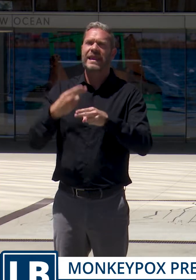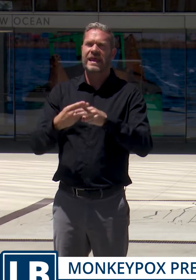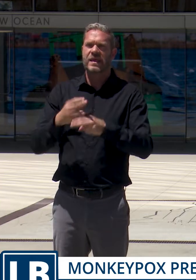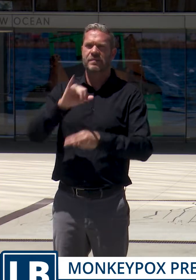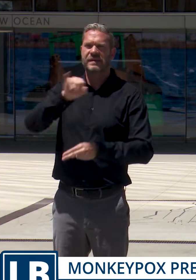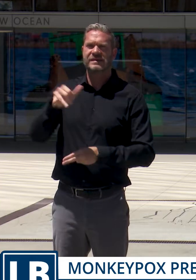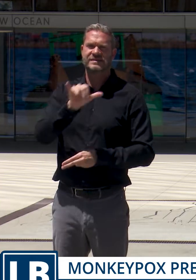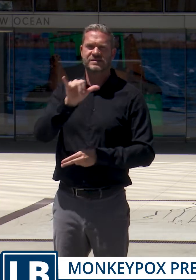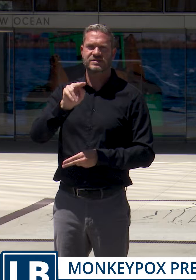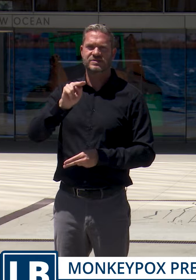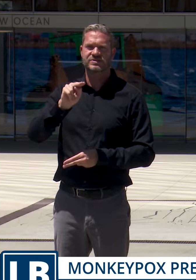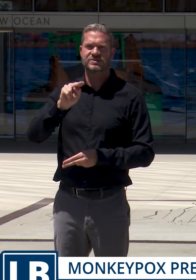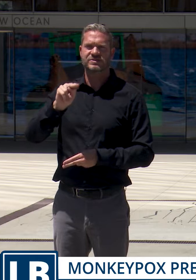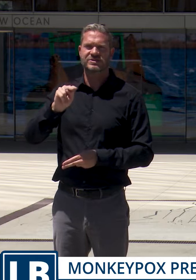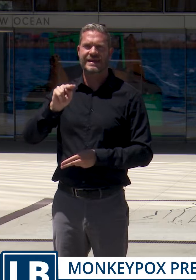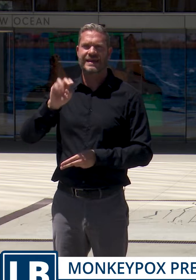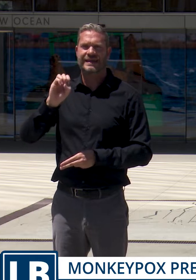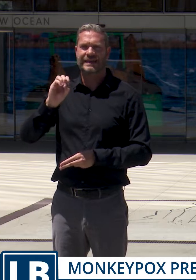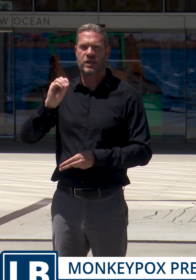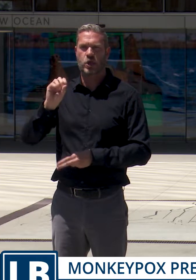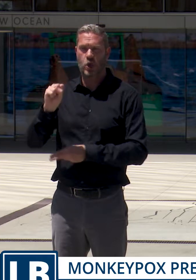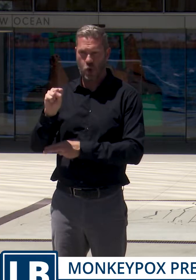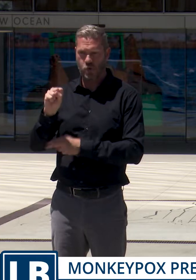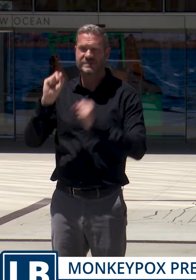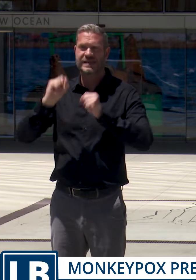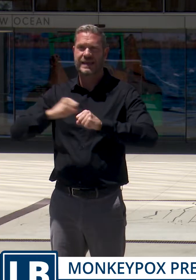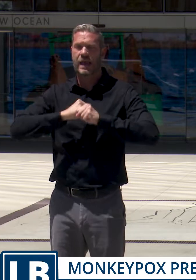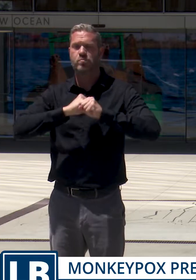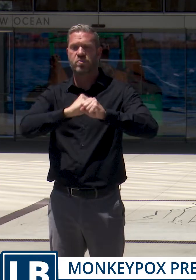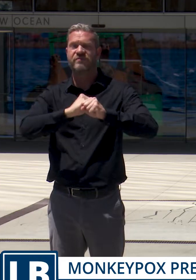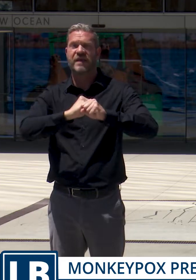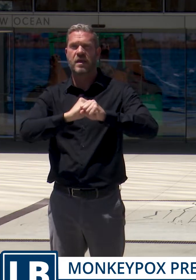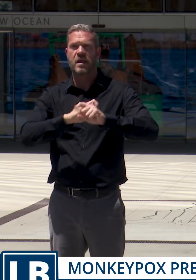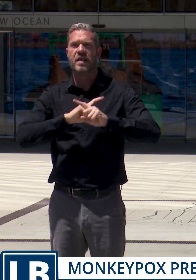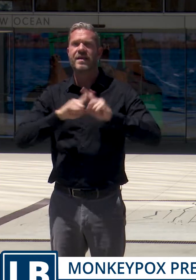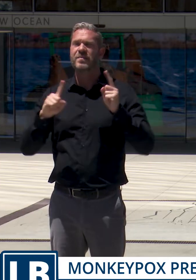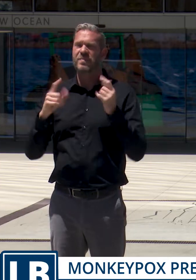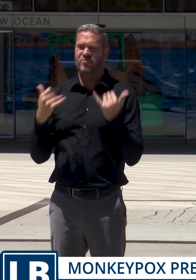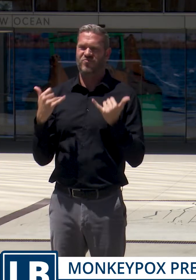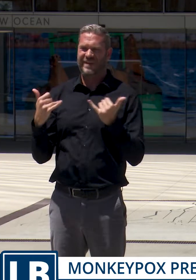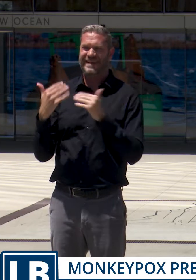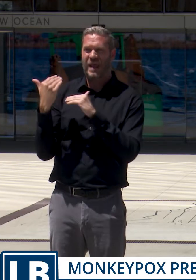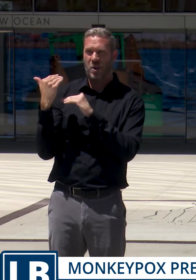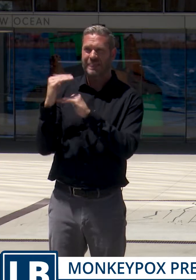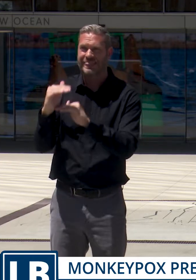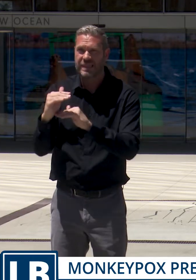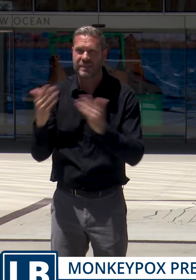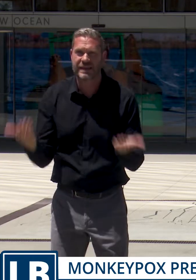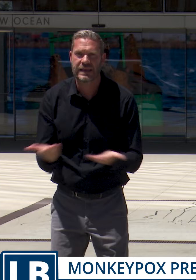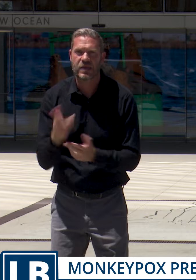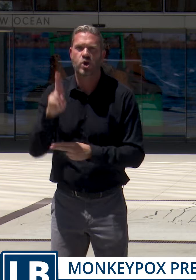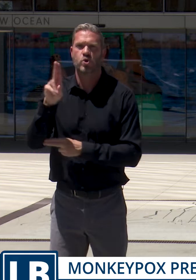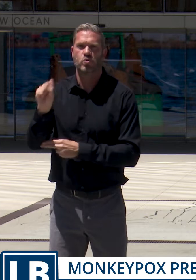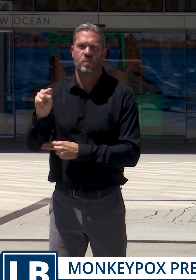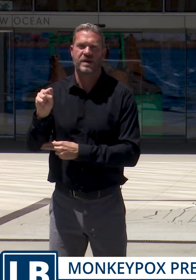monkey pox unfortunately this vaccine is extremely limited in the united states right now currently